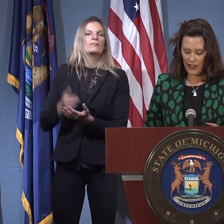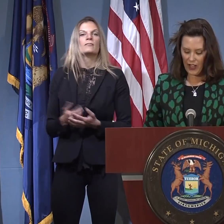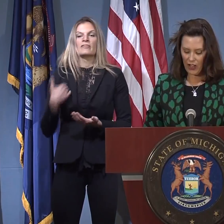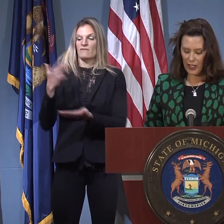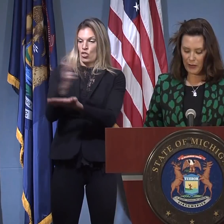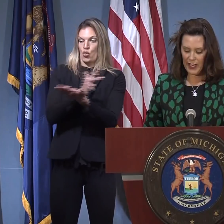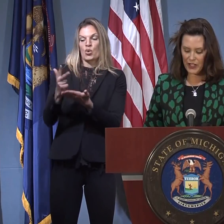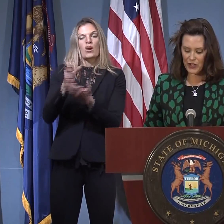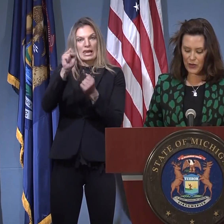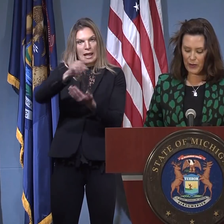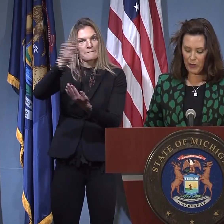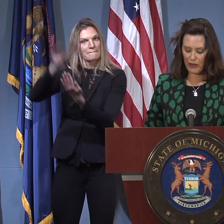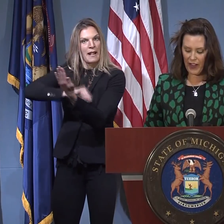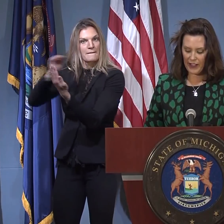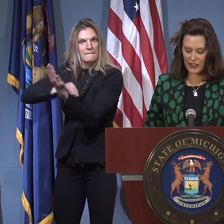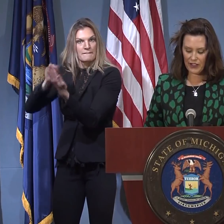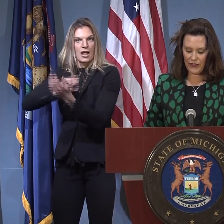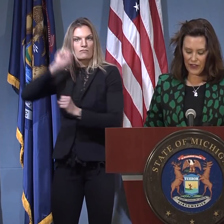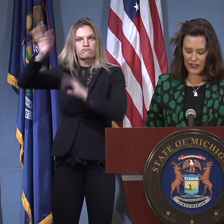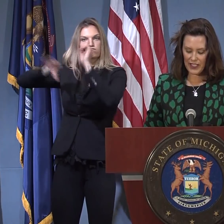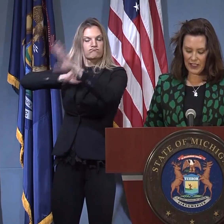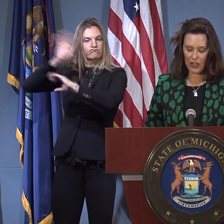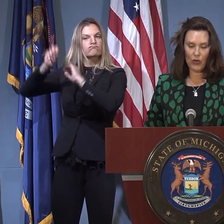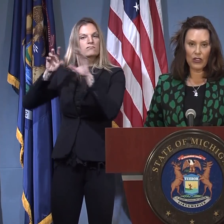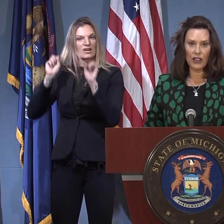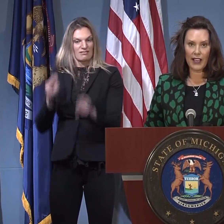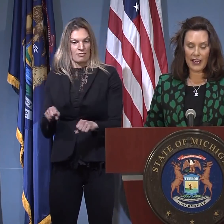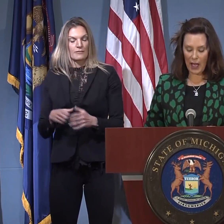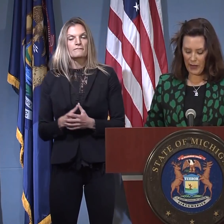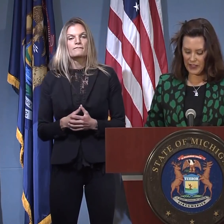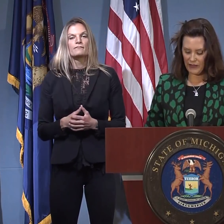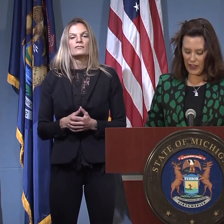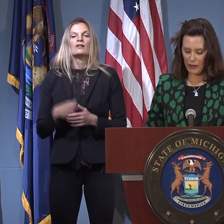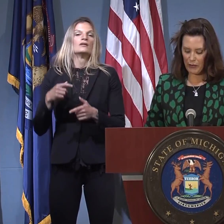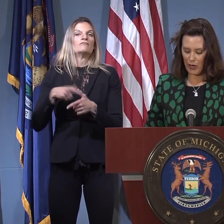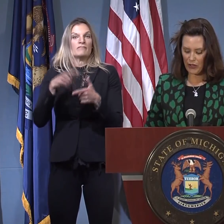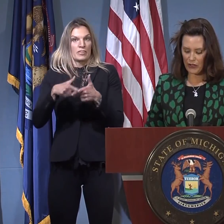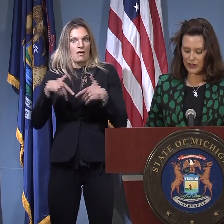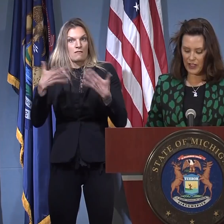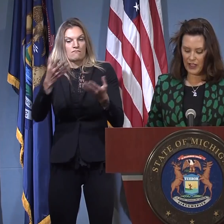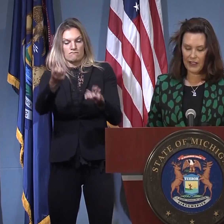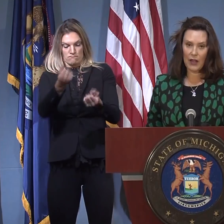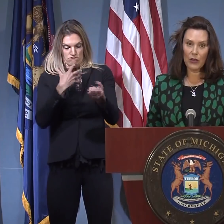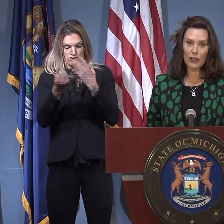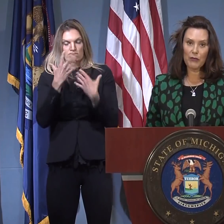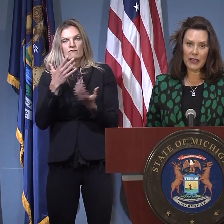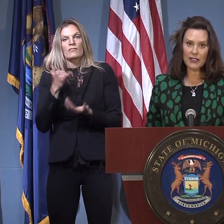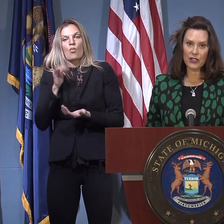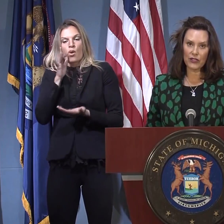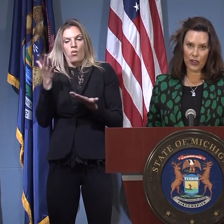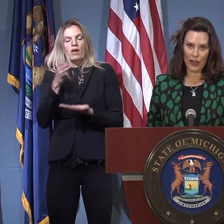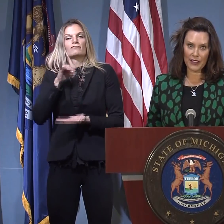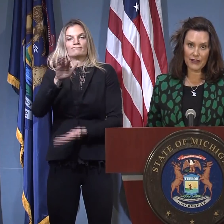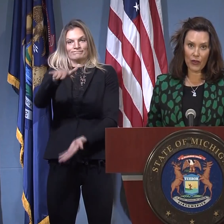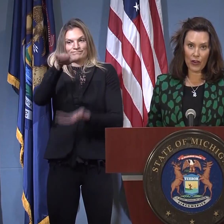MICHIGAN BUSINESS. ORG/RESTART. THERE WILL BE A THREE-WEEK APPLICATION WINDOW, THEN ALL APPLICATIONS WILL BE PROVIDED TO